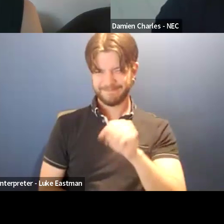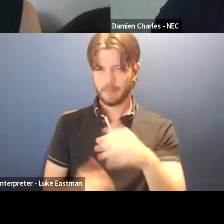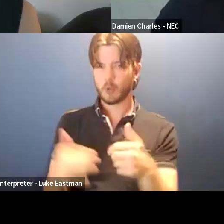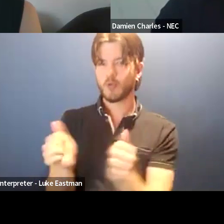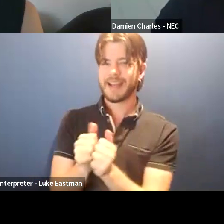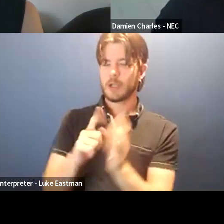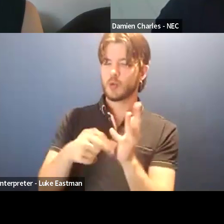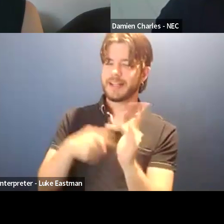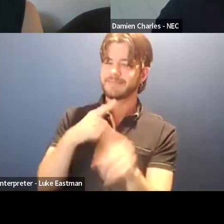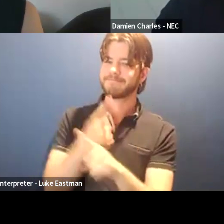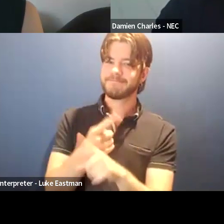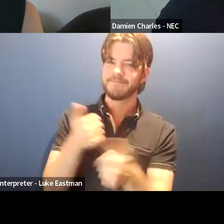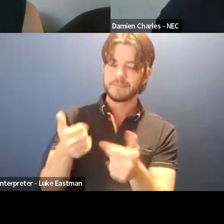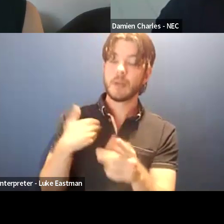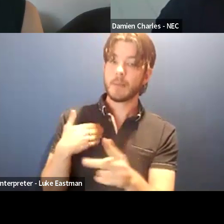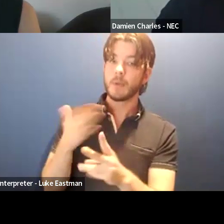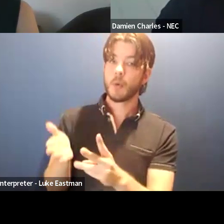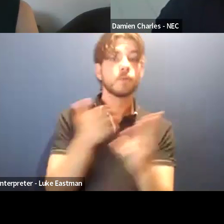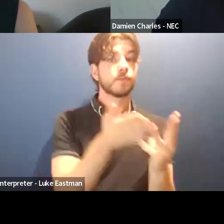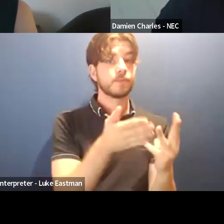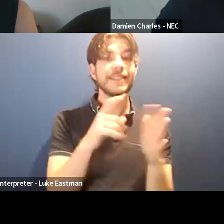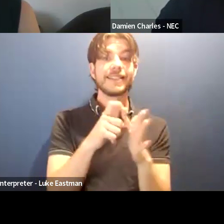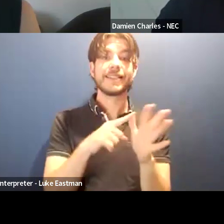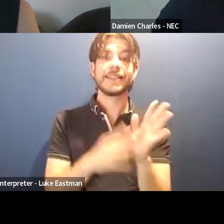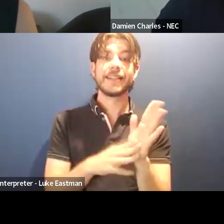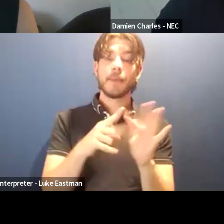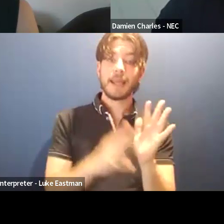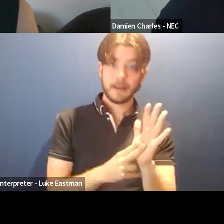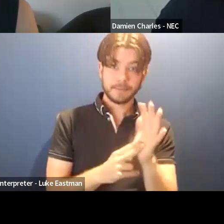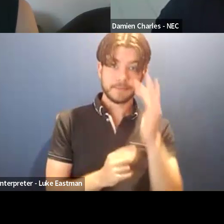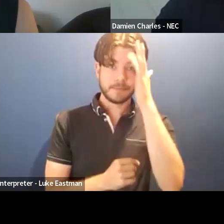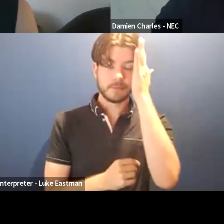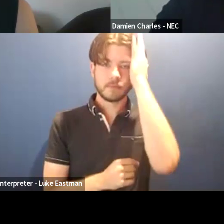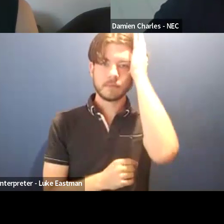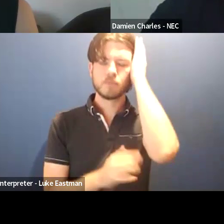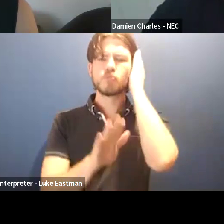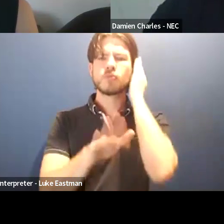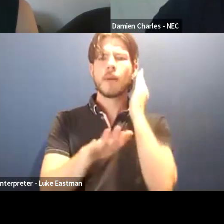I might turn to Damien now and